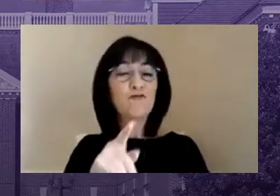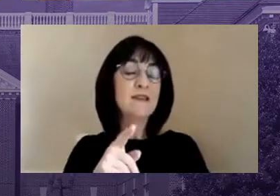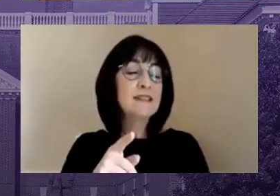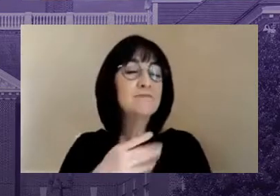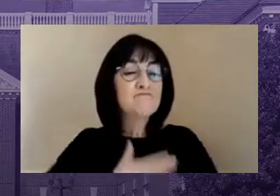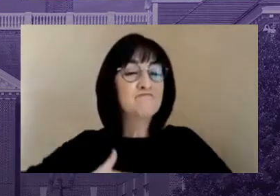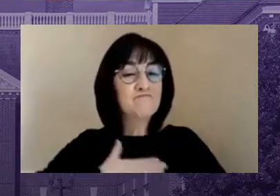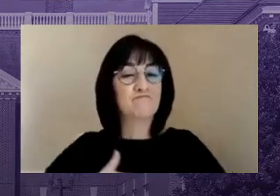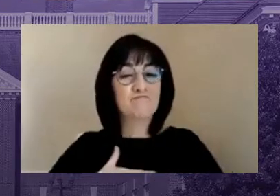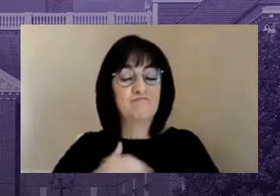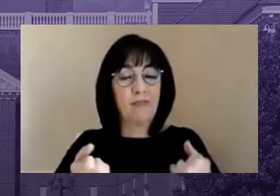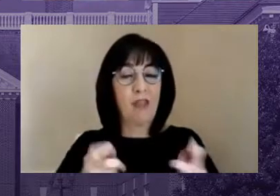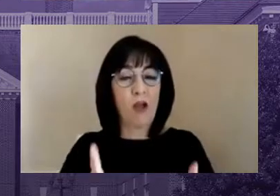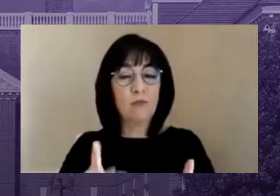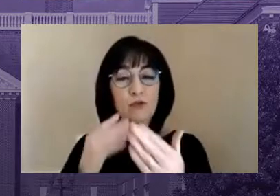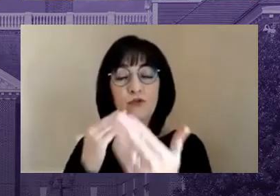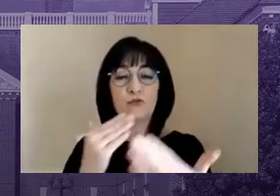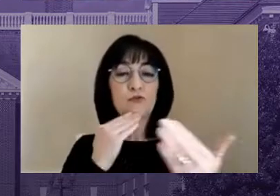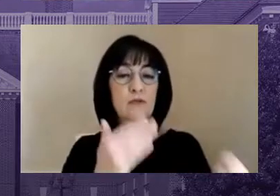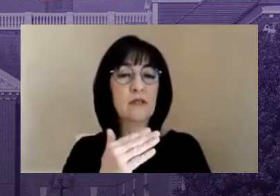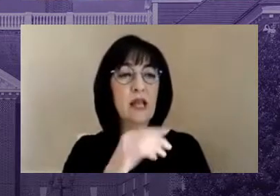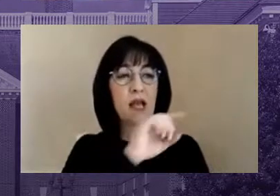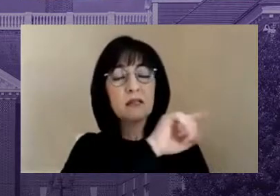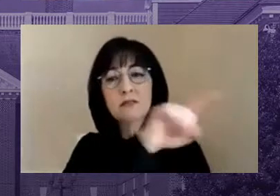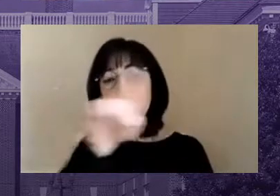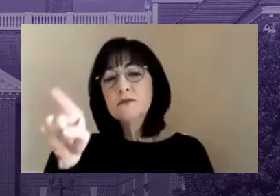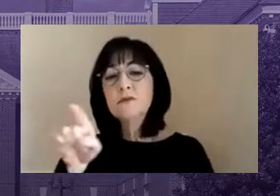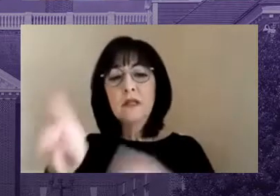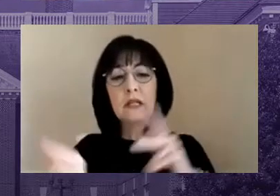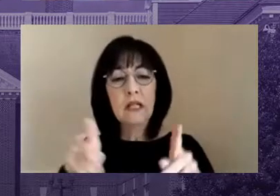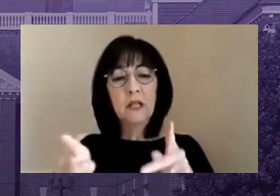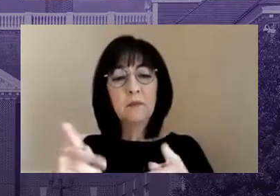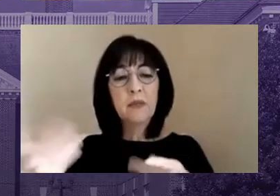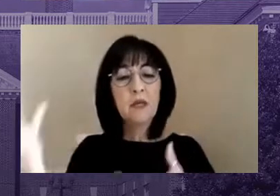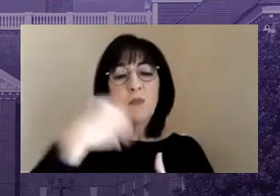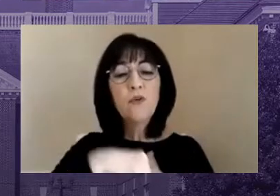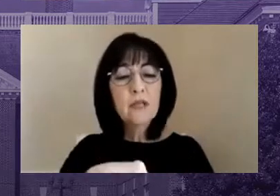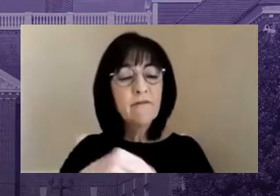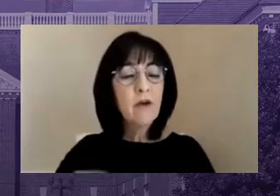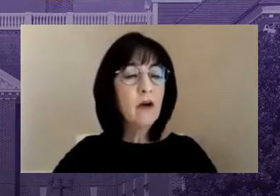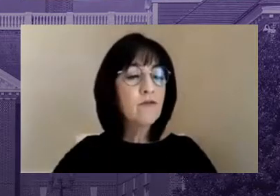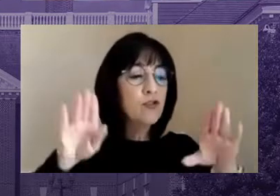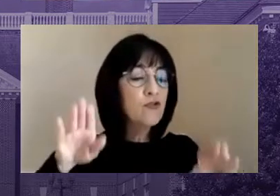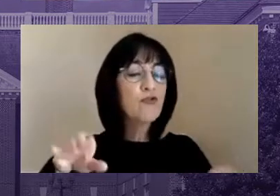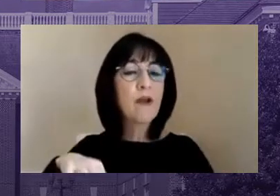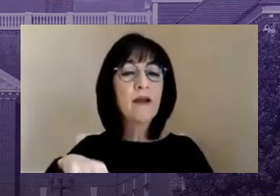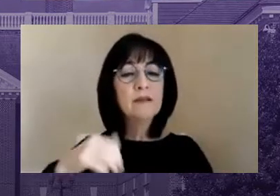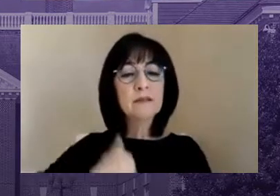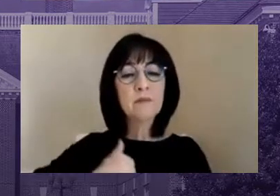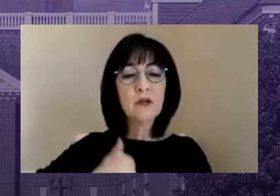folks that are involved in helping raise our military children, support our men and women in